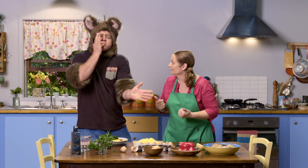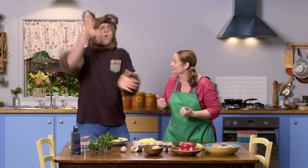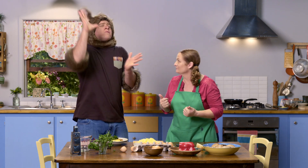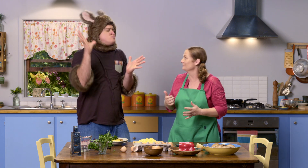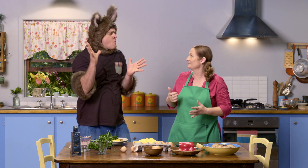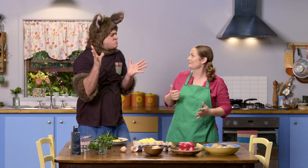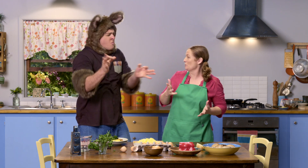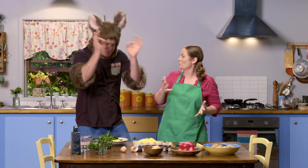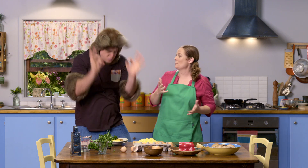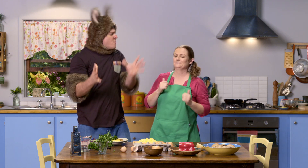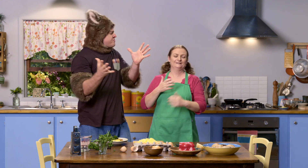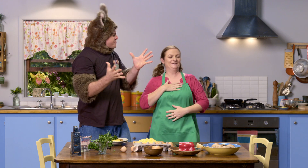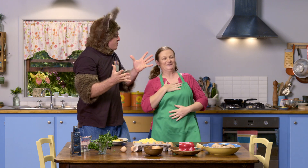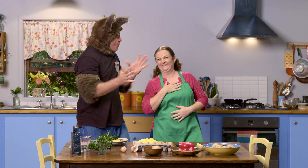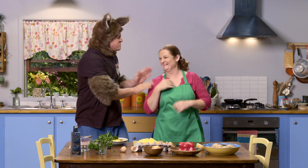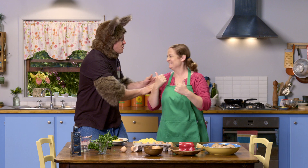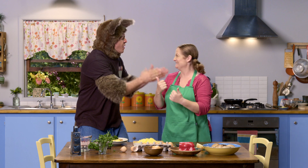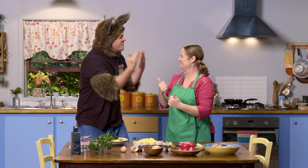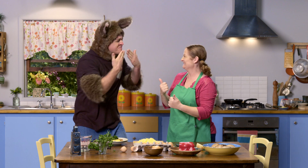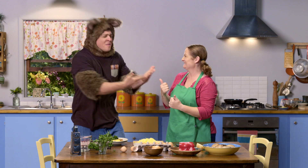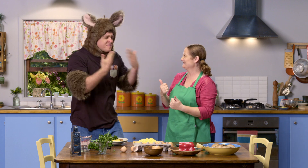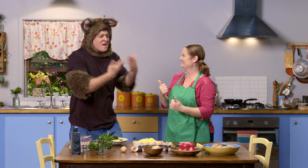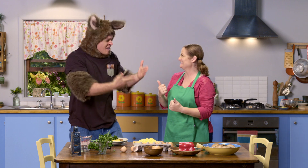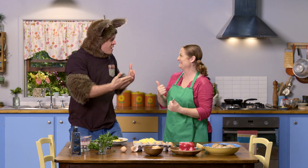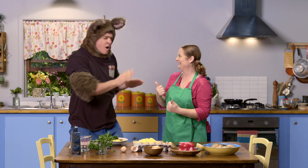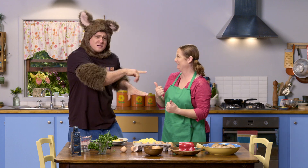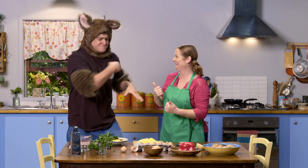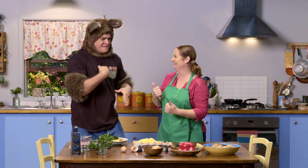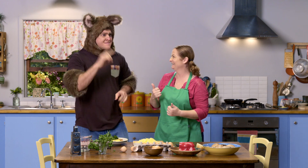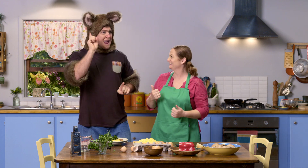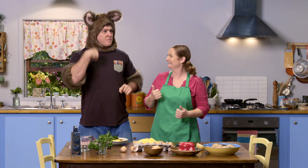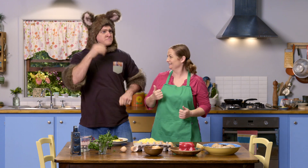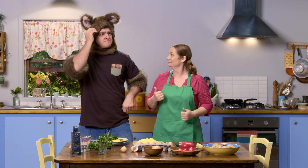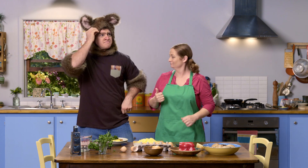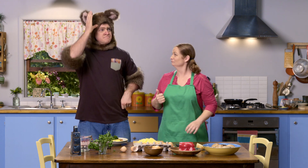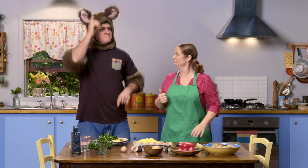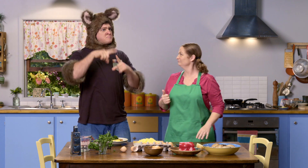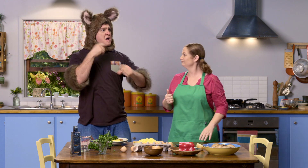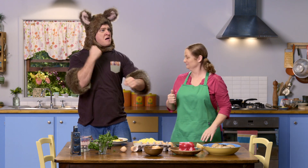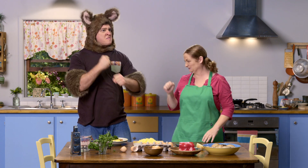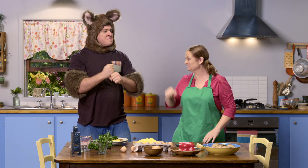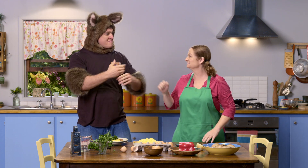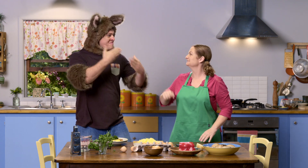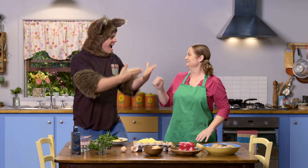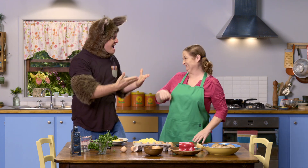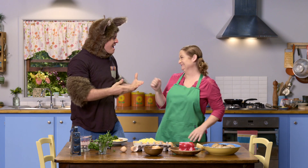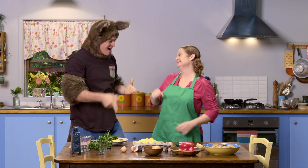It's delicious! Thank you so much! And now, I know a lot more about eggs!